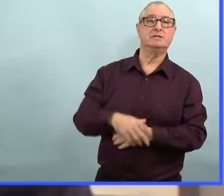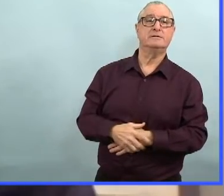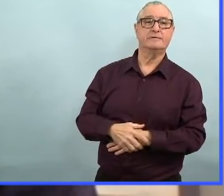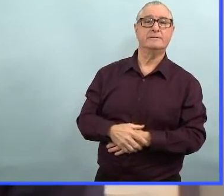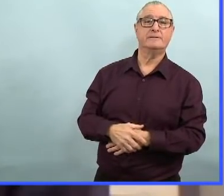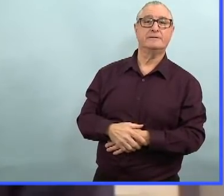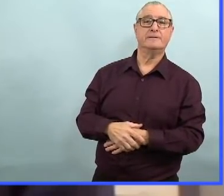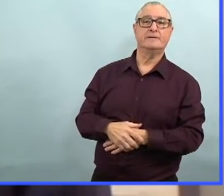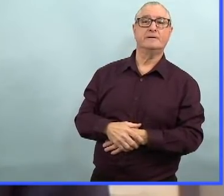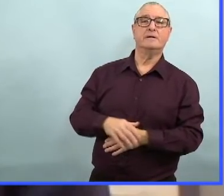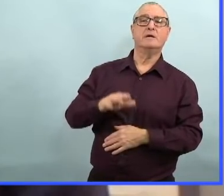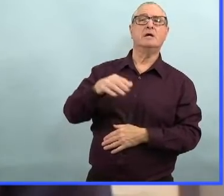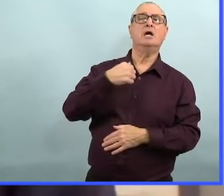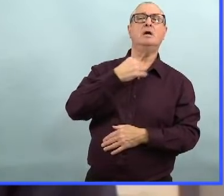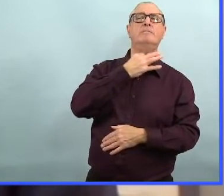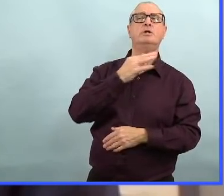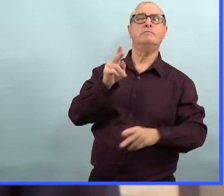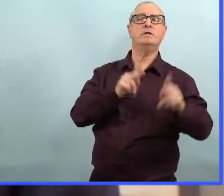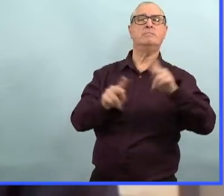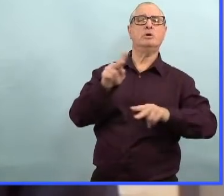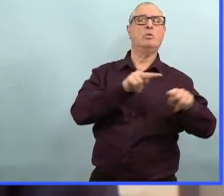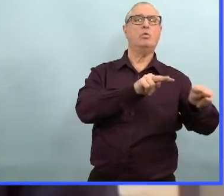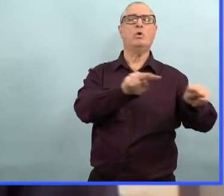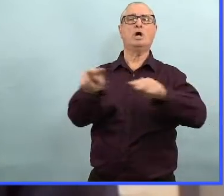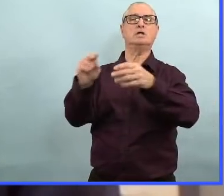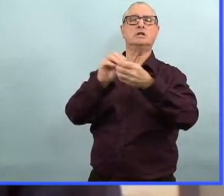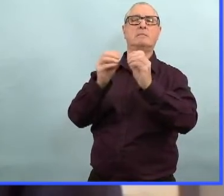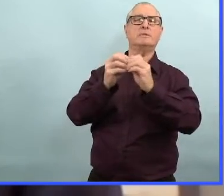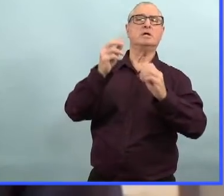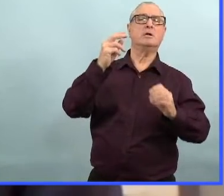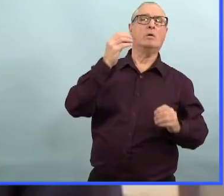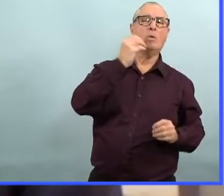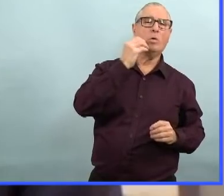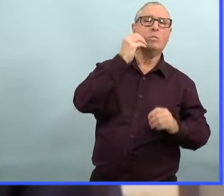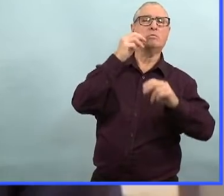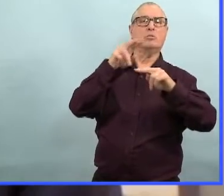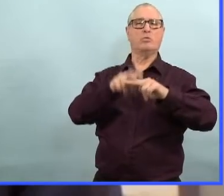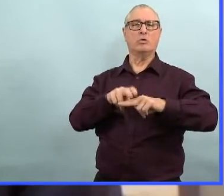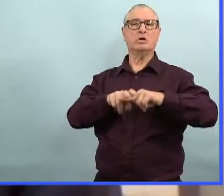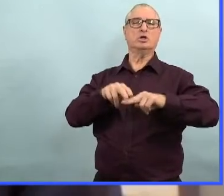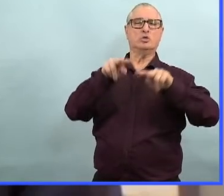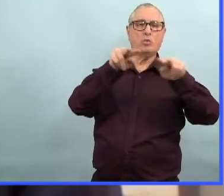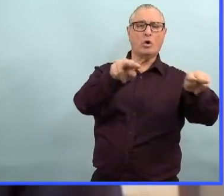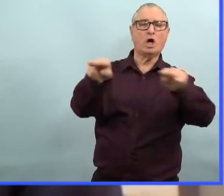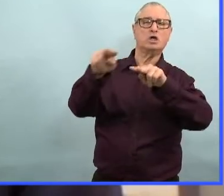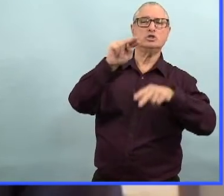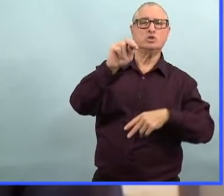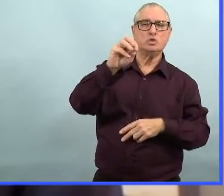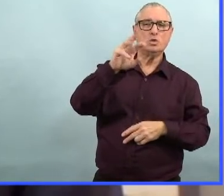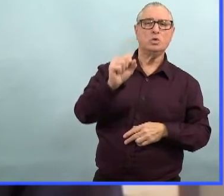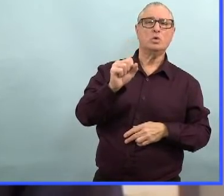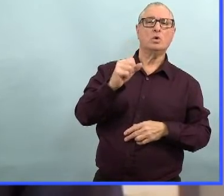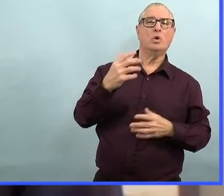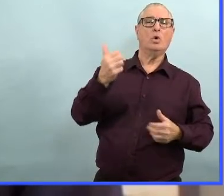of the rapid test use and there are the long delays the 10 000 tests in the queue so what